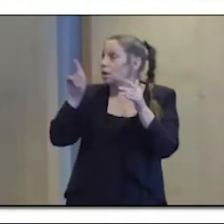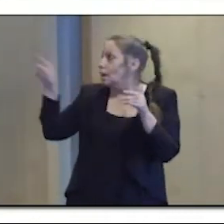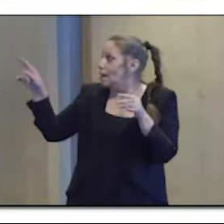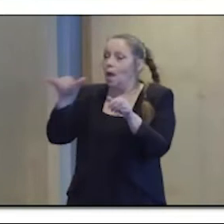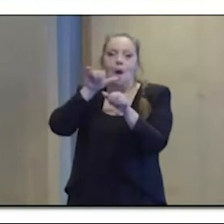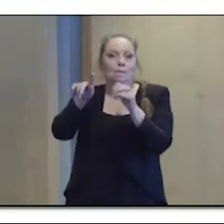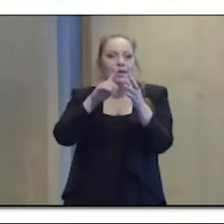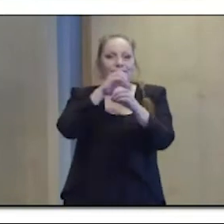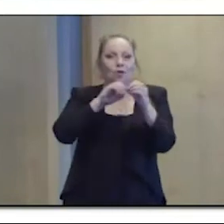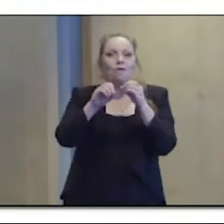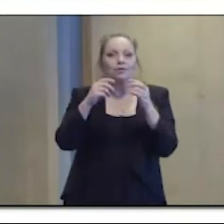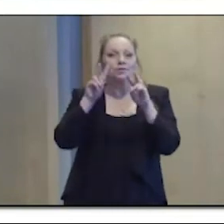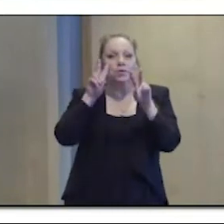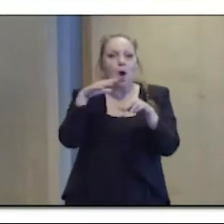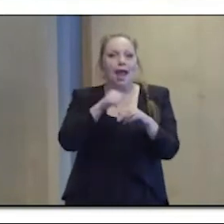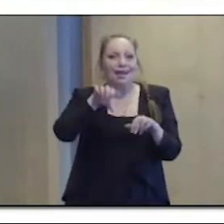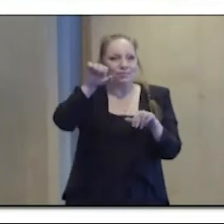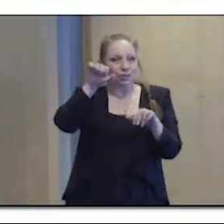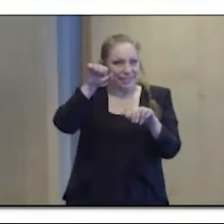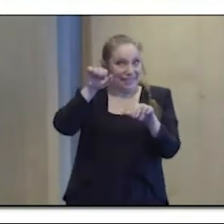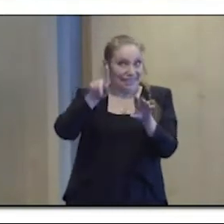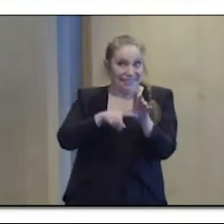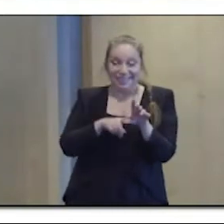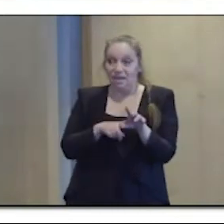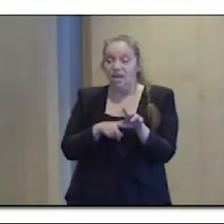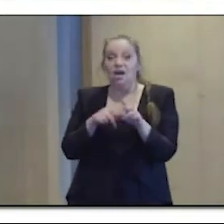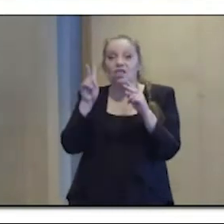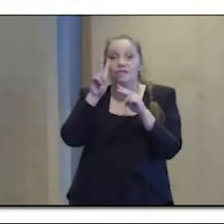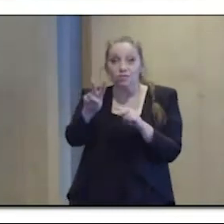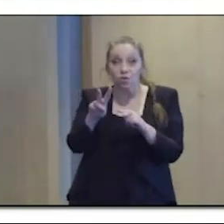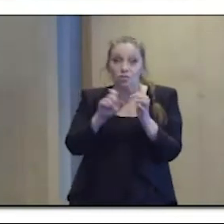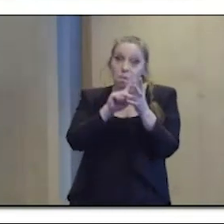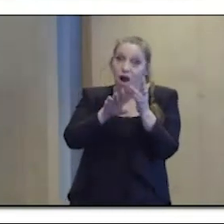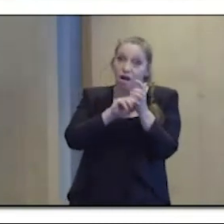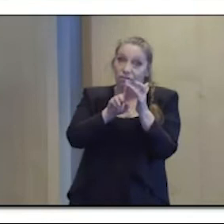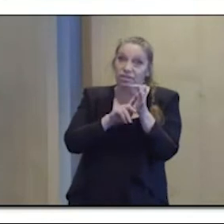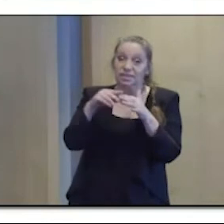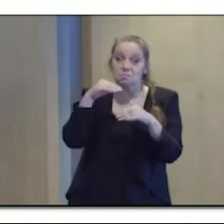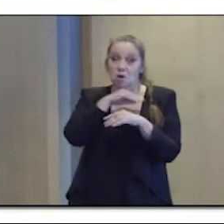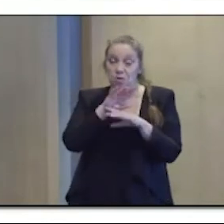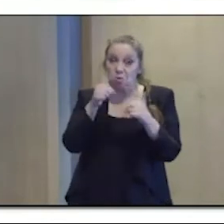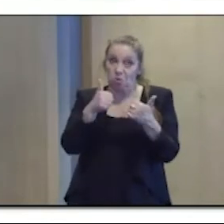will ever have. I'm afraid the view from my office in Melbourne isn't anywhere as good as the view I